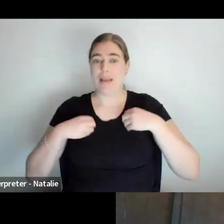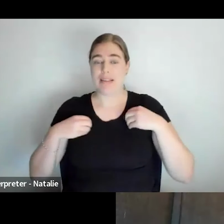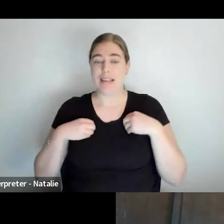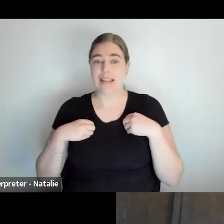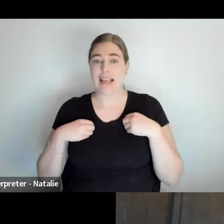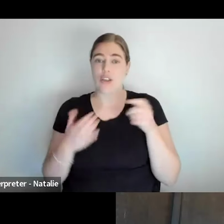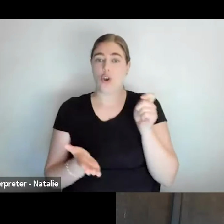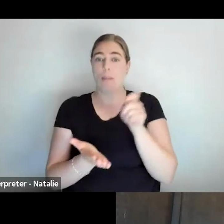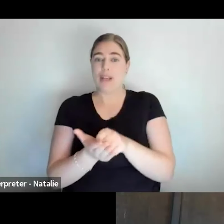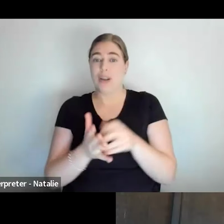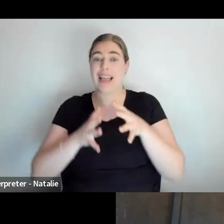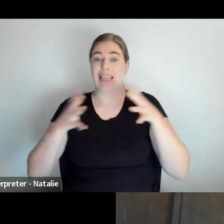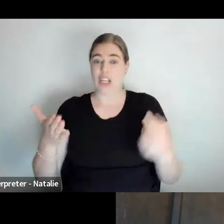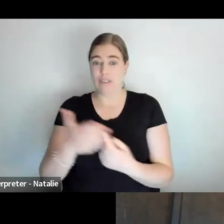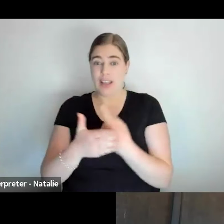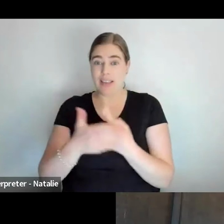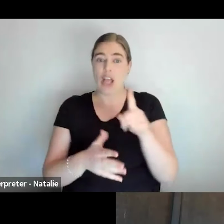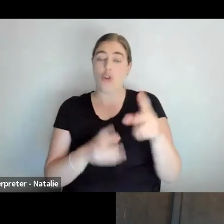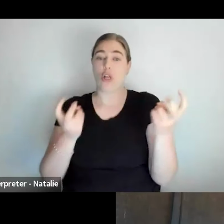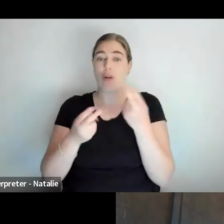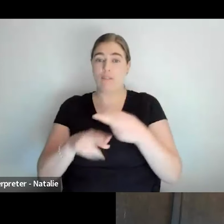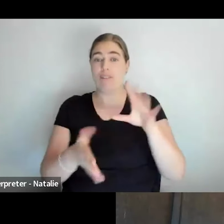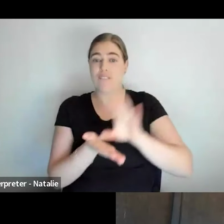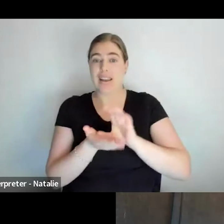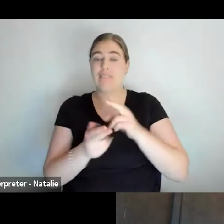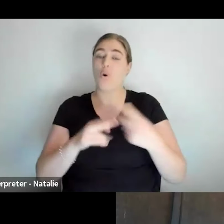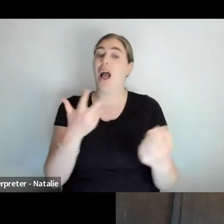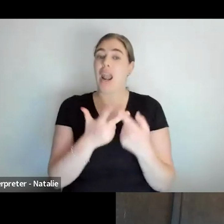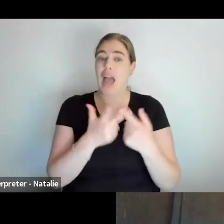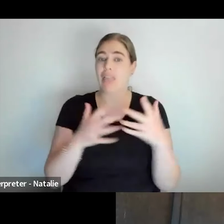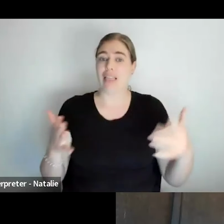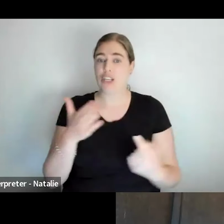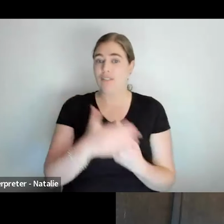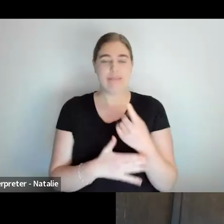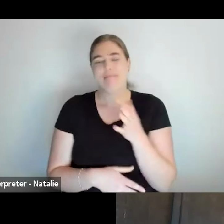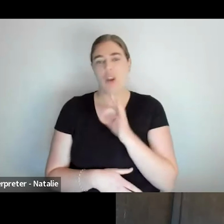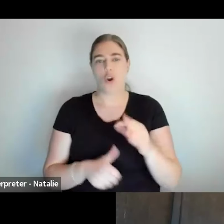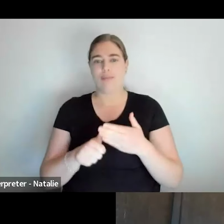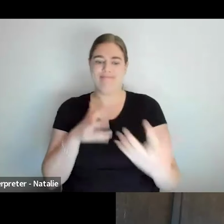and you are seeking funding for doing another large event. Not a priority for this fund.